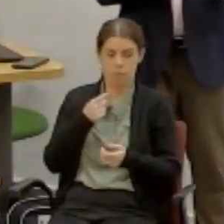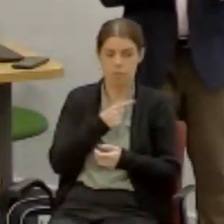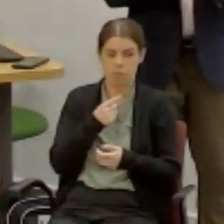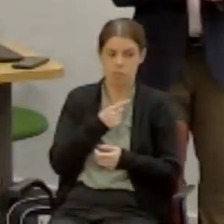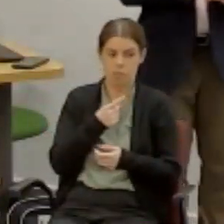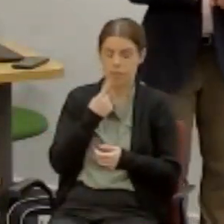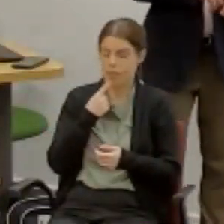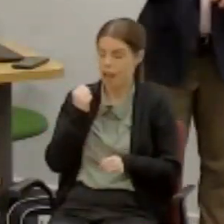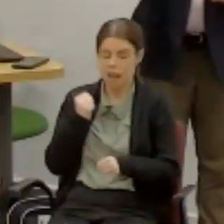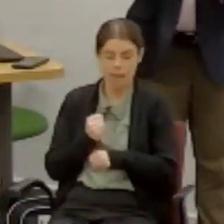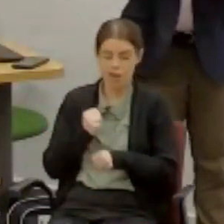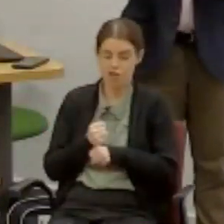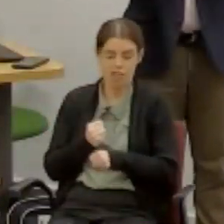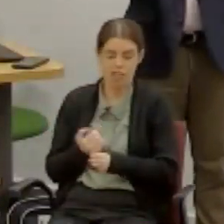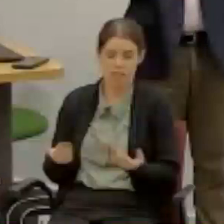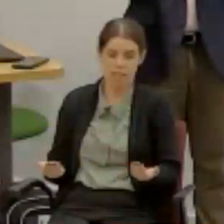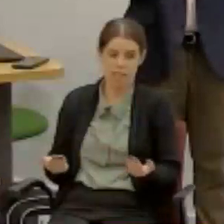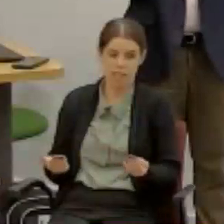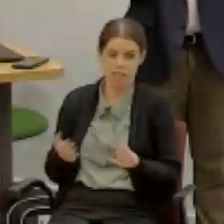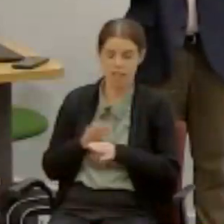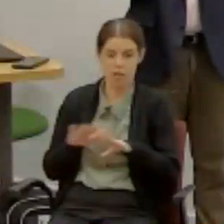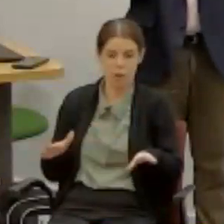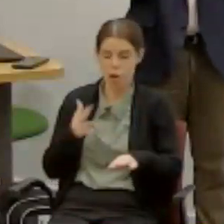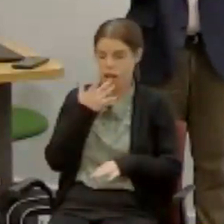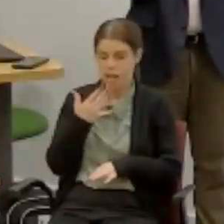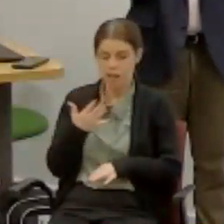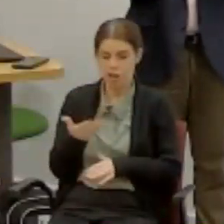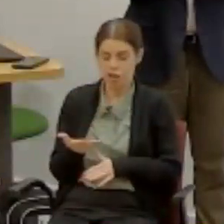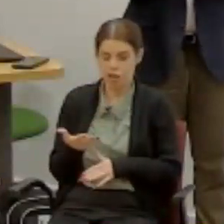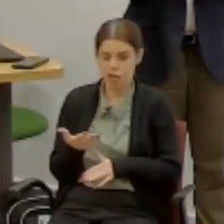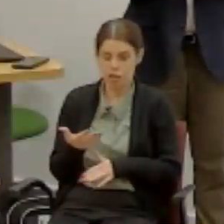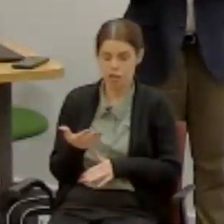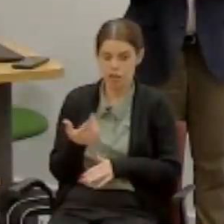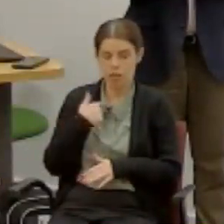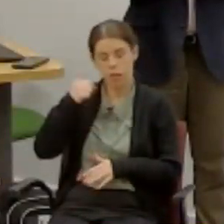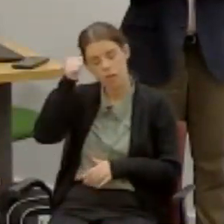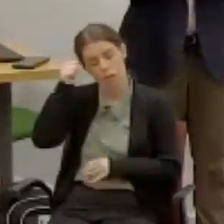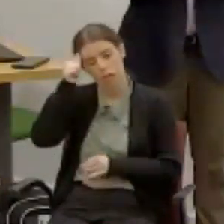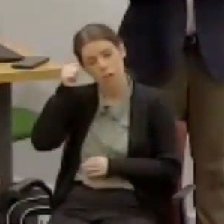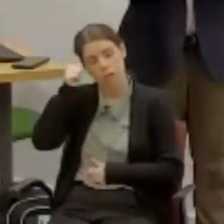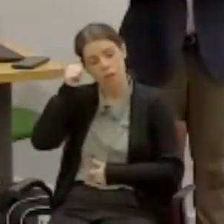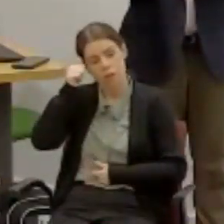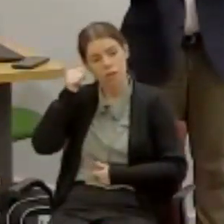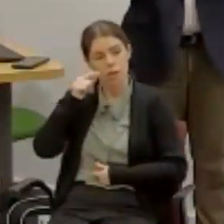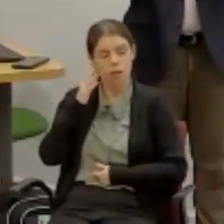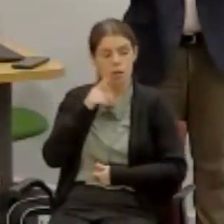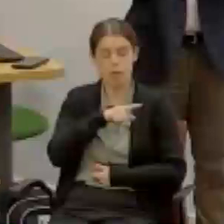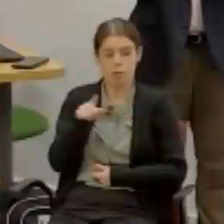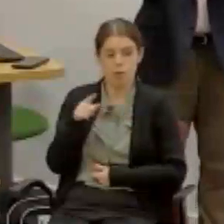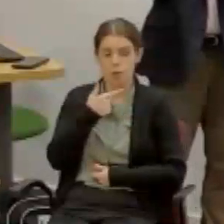although I know it's a guarantee. So, there's no age scale on that. What do we know is that that the order? So there, those are older in this room.